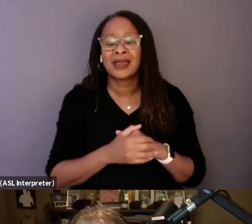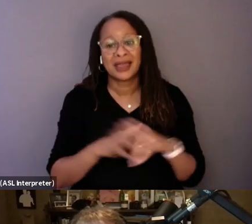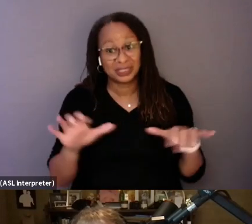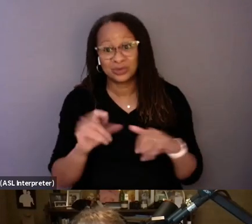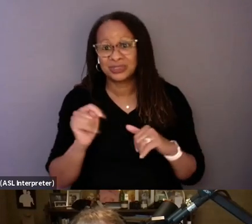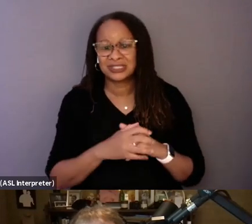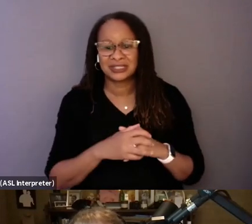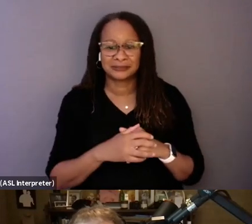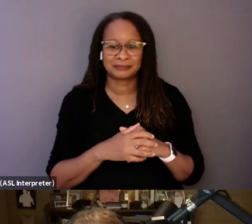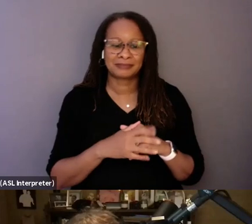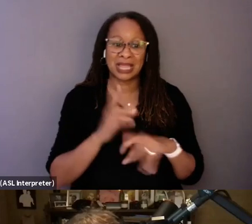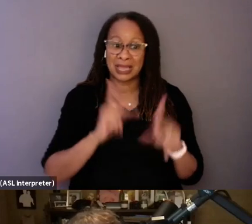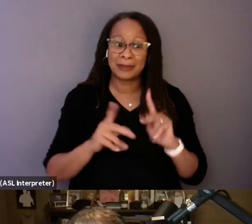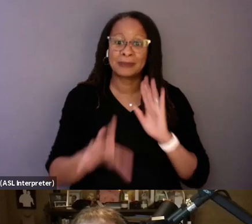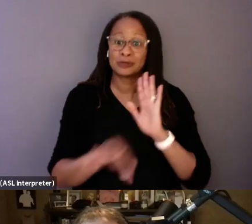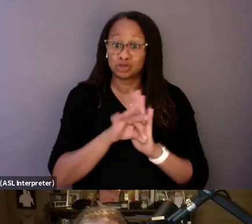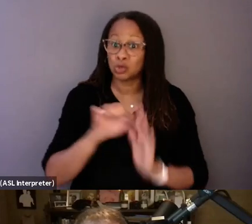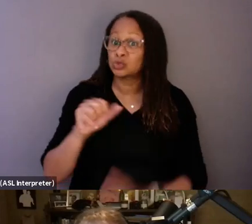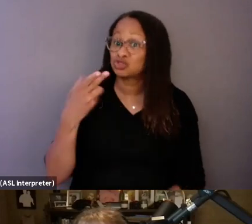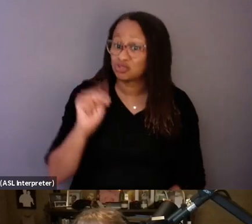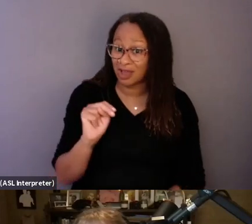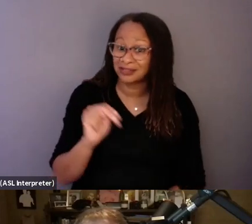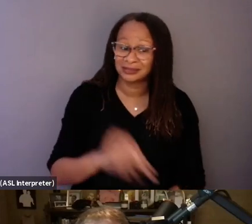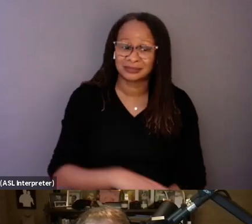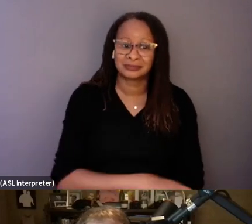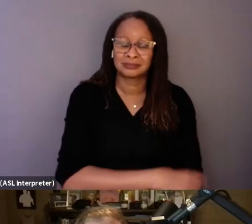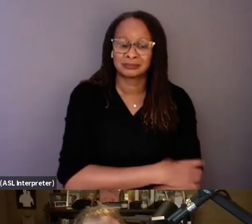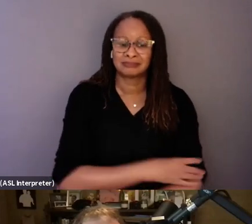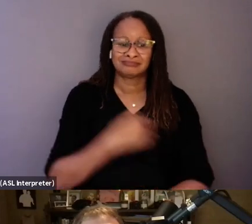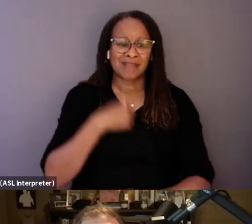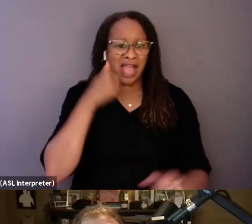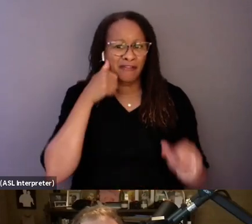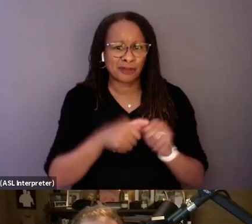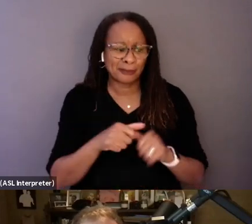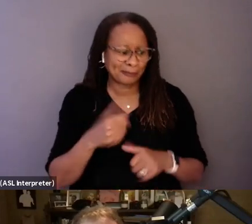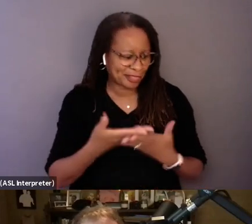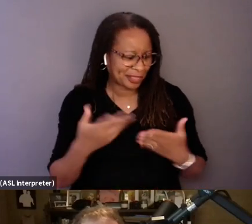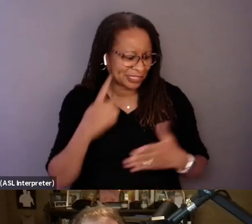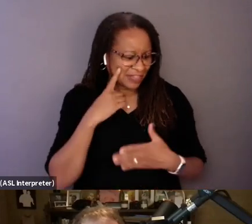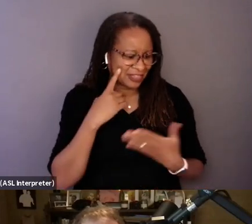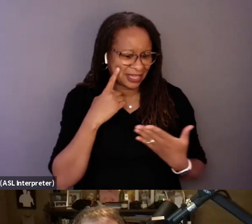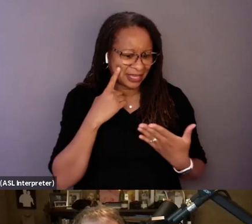And people chose John. I mean, man, I remember this. I think it was the summer after my 11th grade